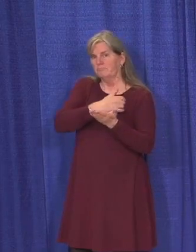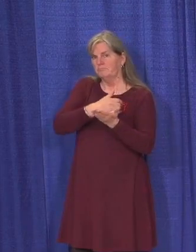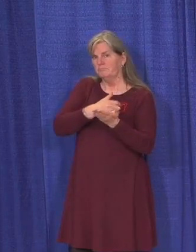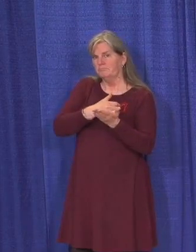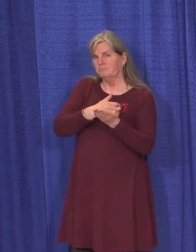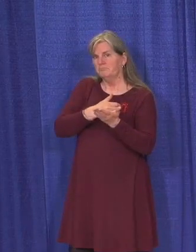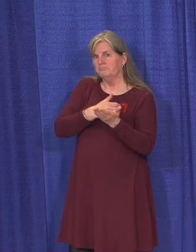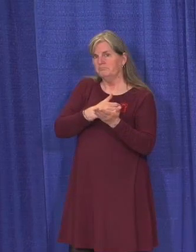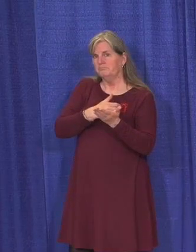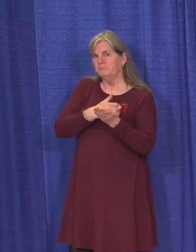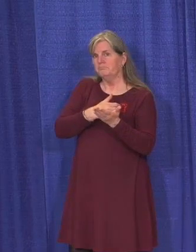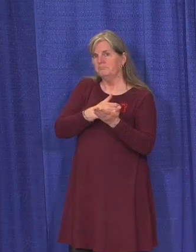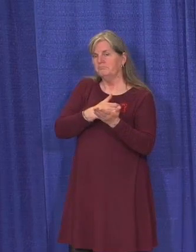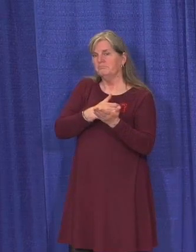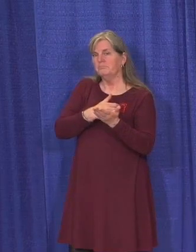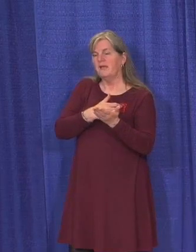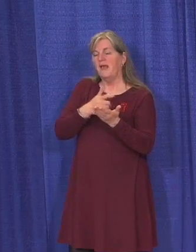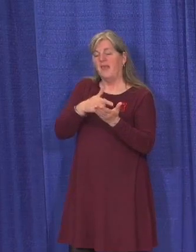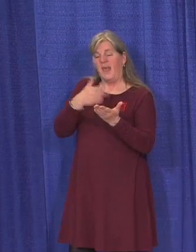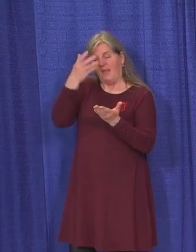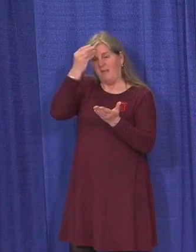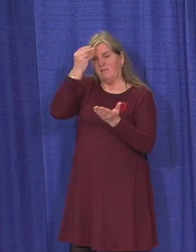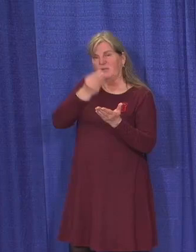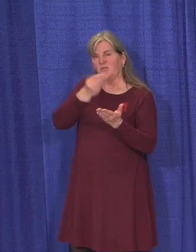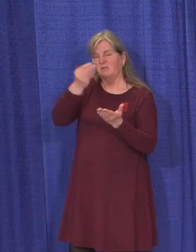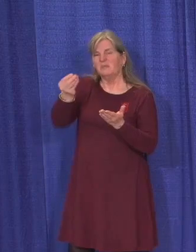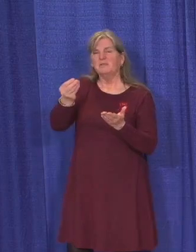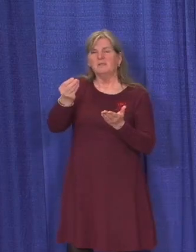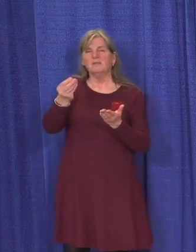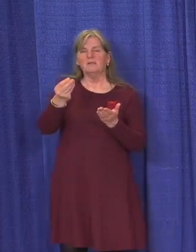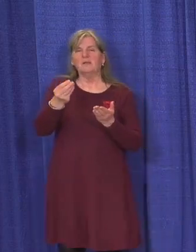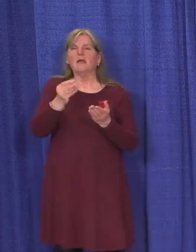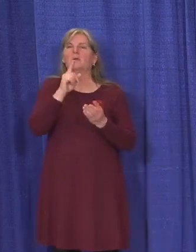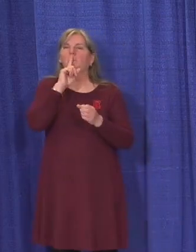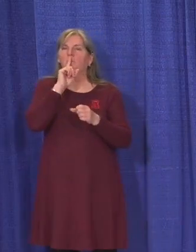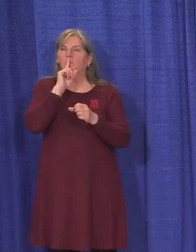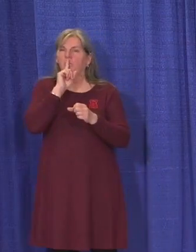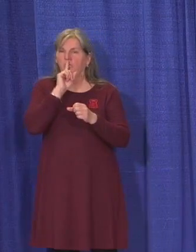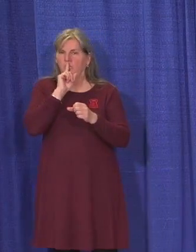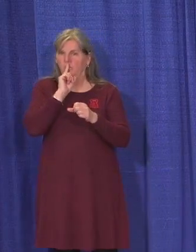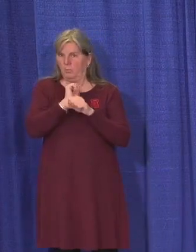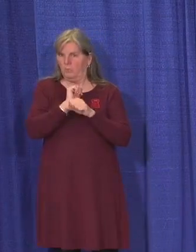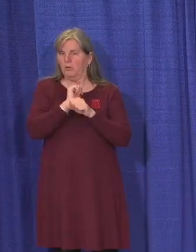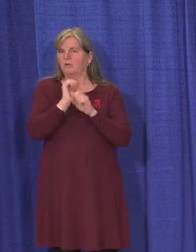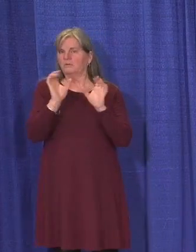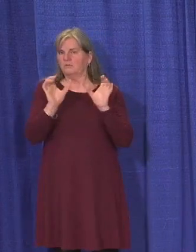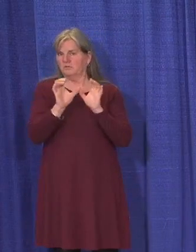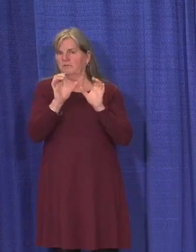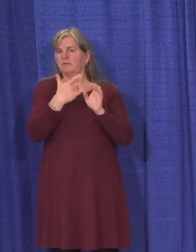this information released and